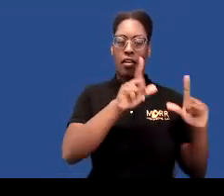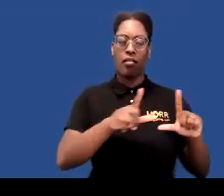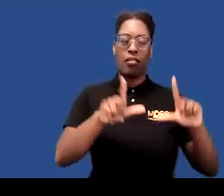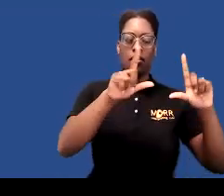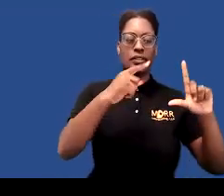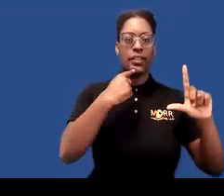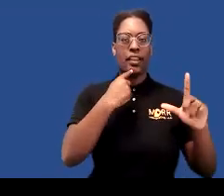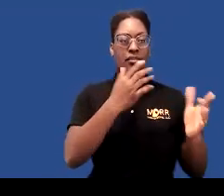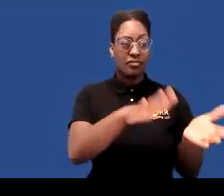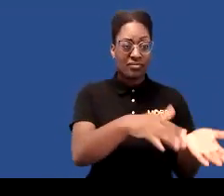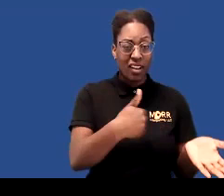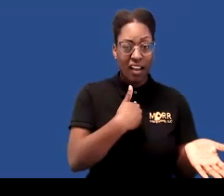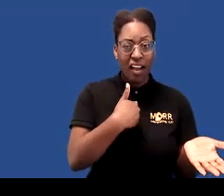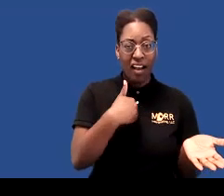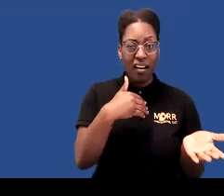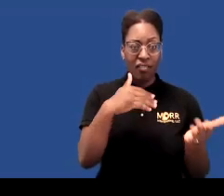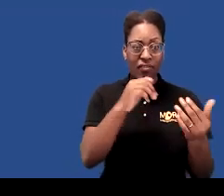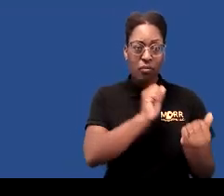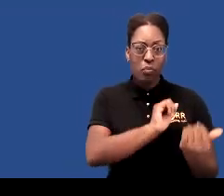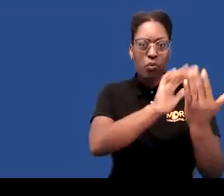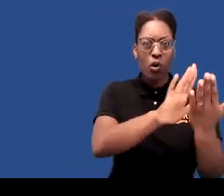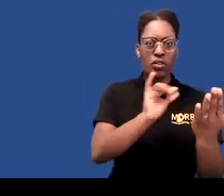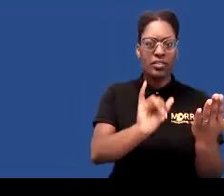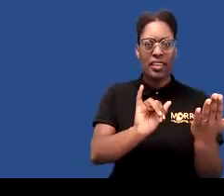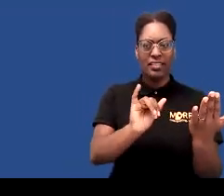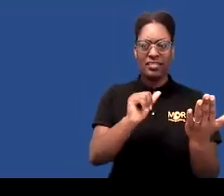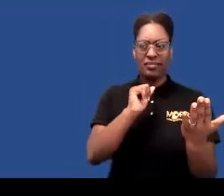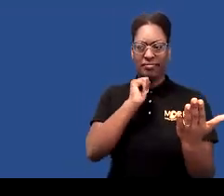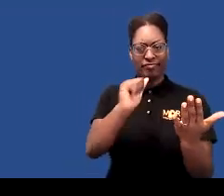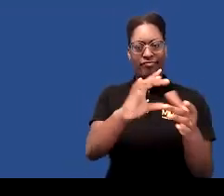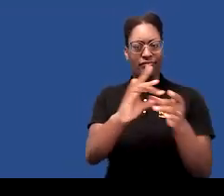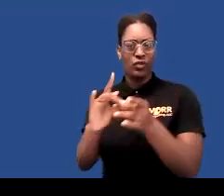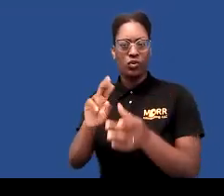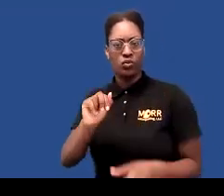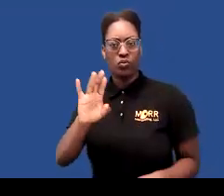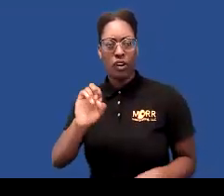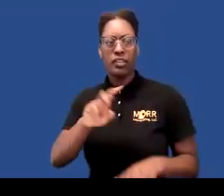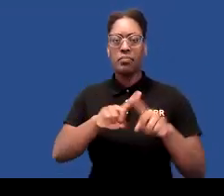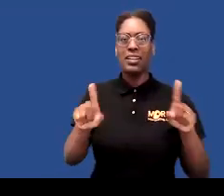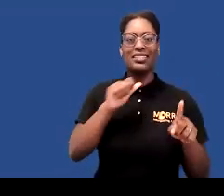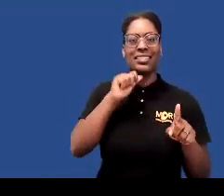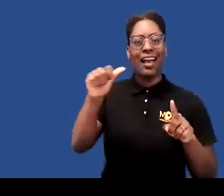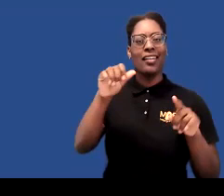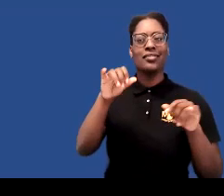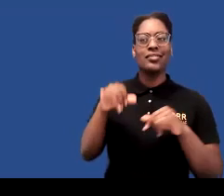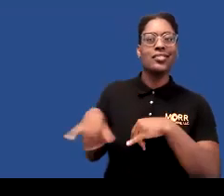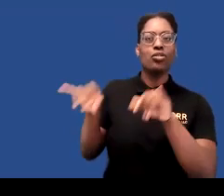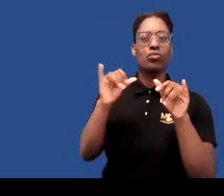that don't necessarily have anything to do with race, but that do have maybe something to do with how students are